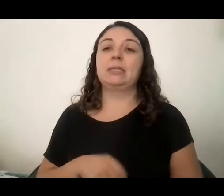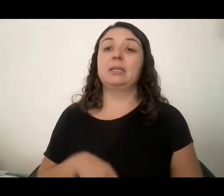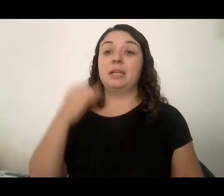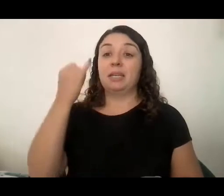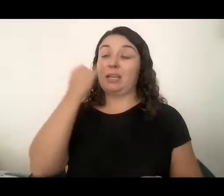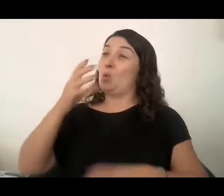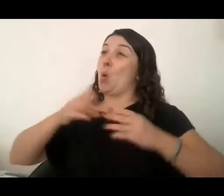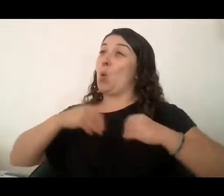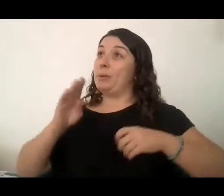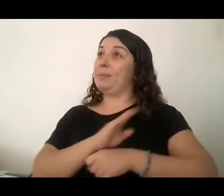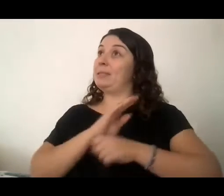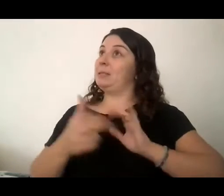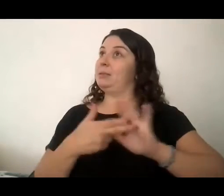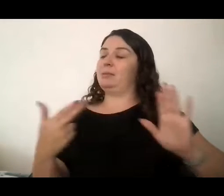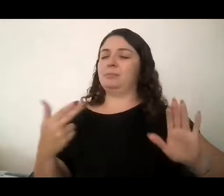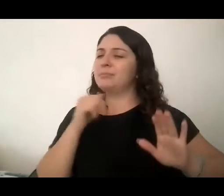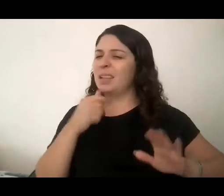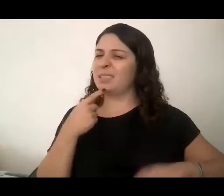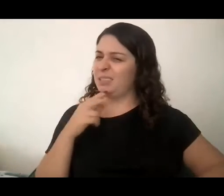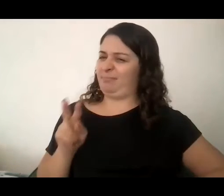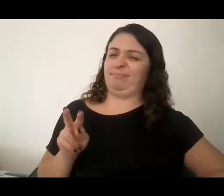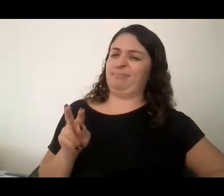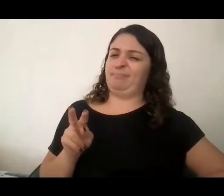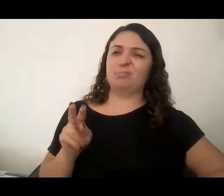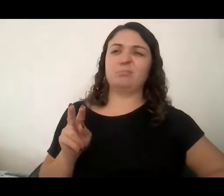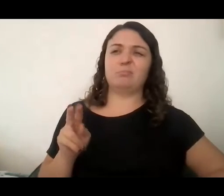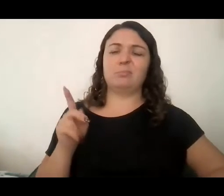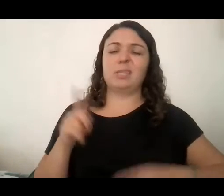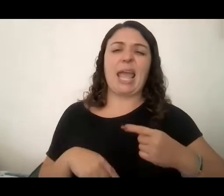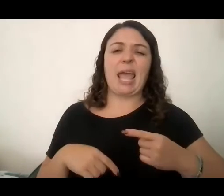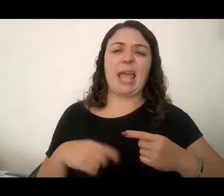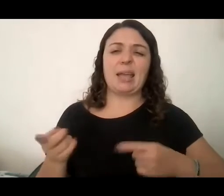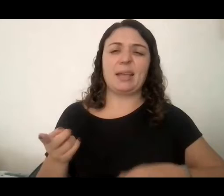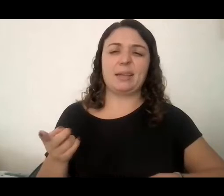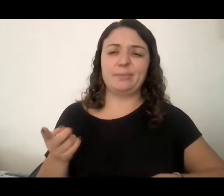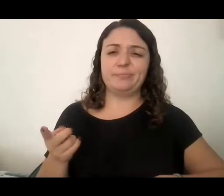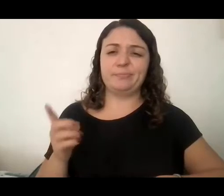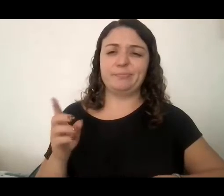that alone would not make them say, oh, you are no longer you no longer have a disability.